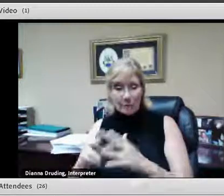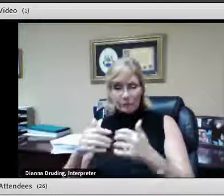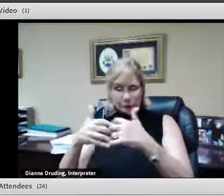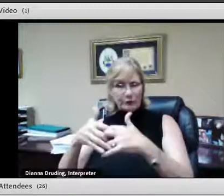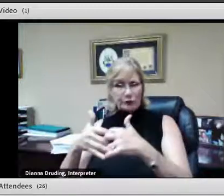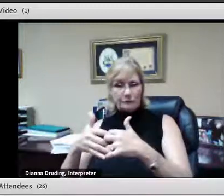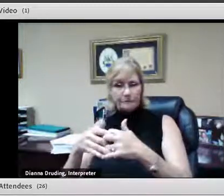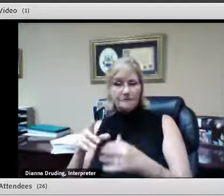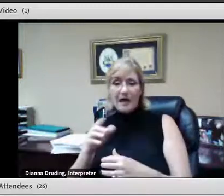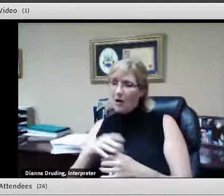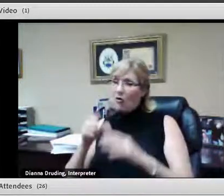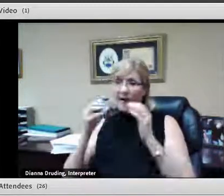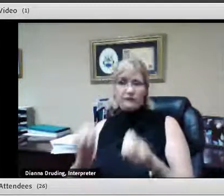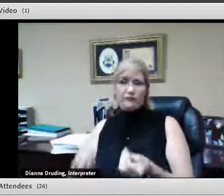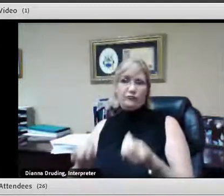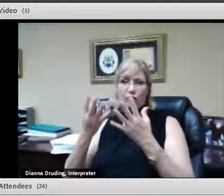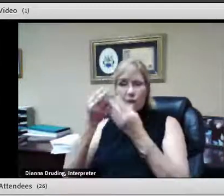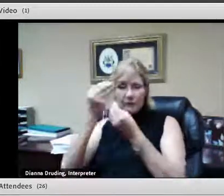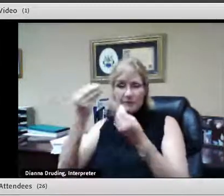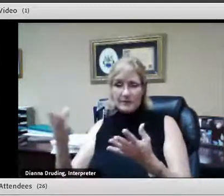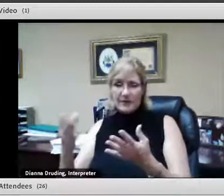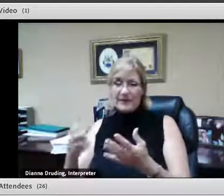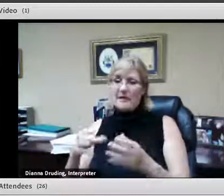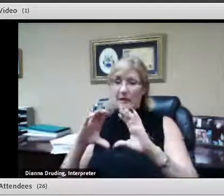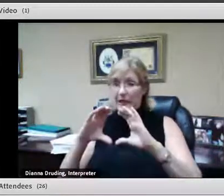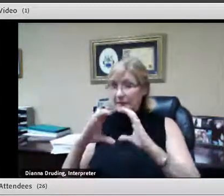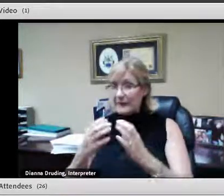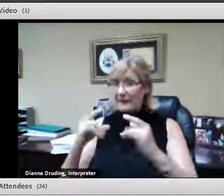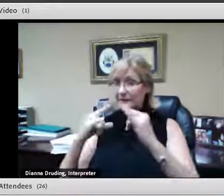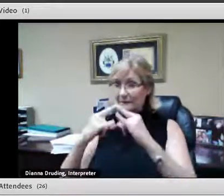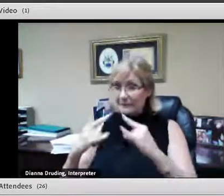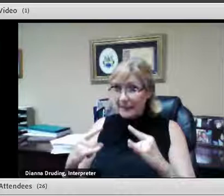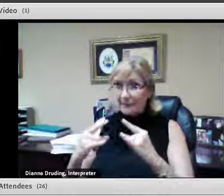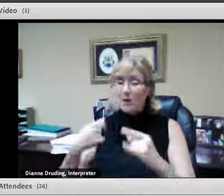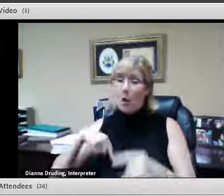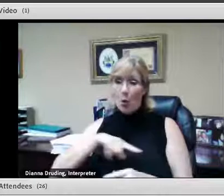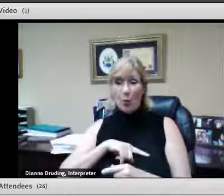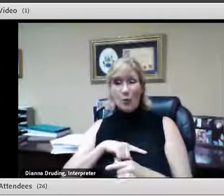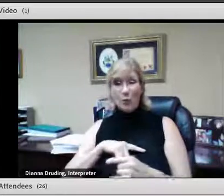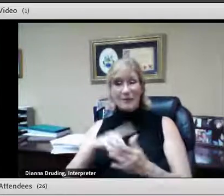in our 3-D-printing classes and camps. We design 3-D printed games, and you can see the picture there is